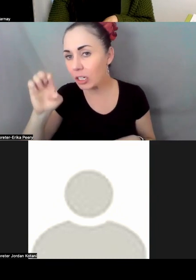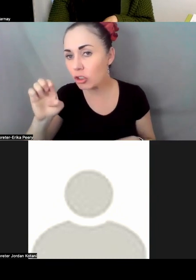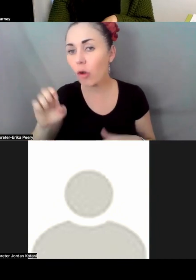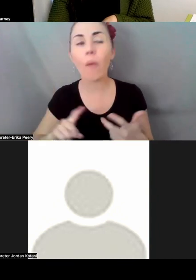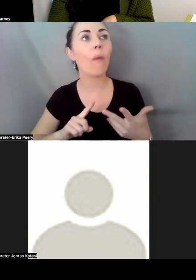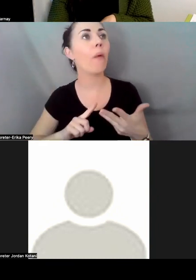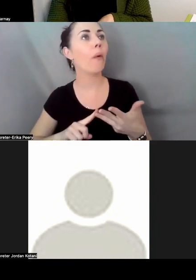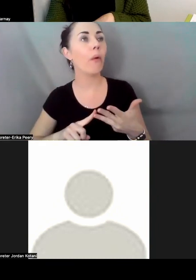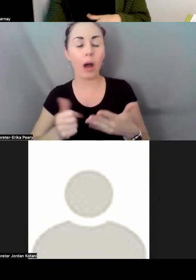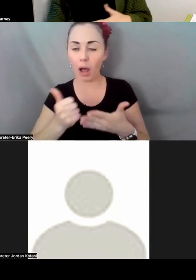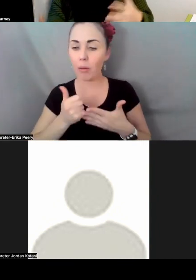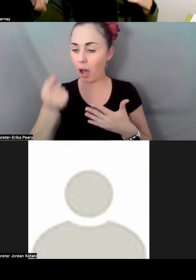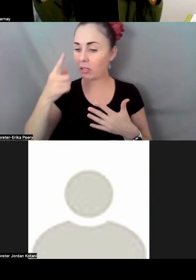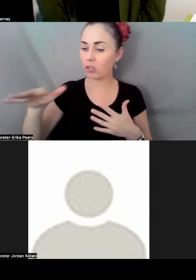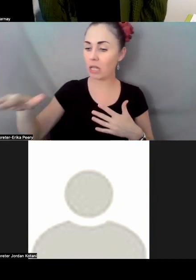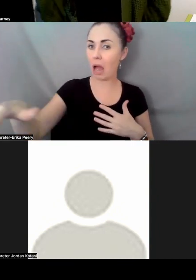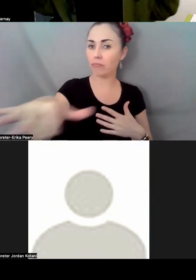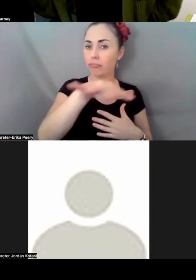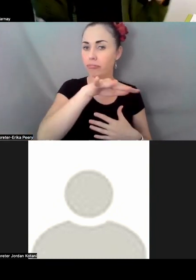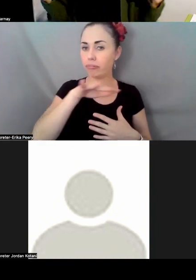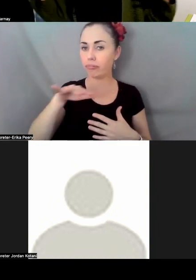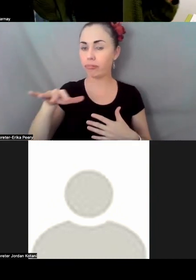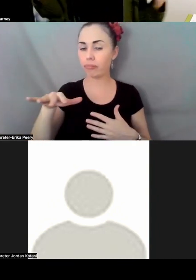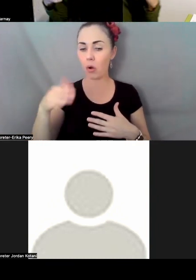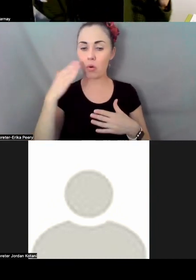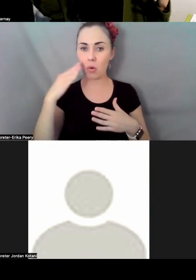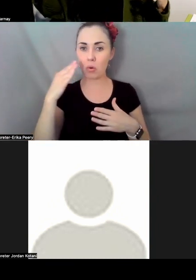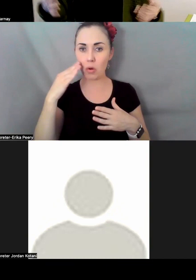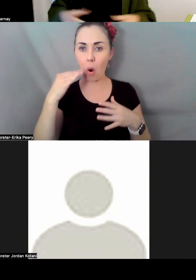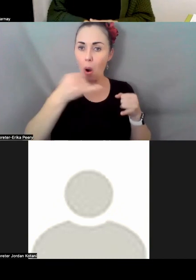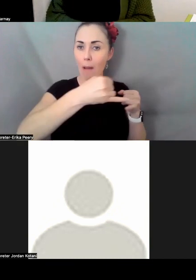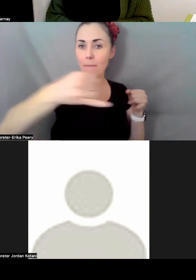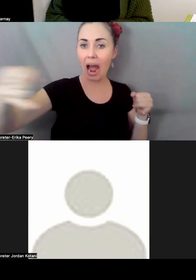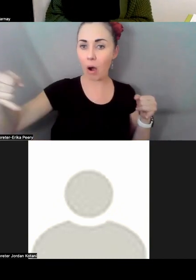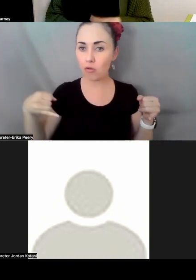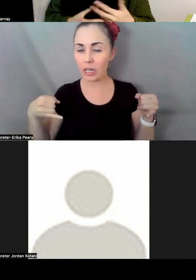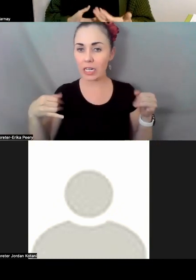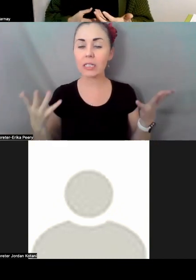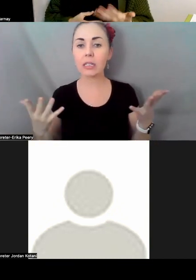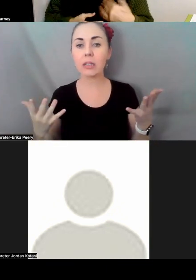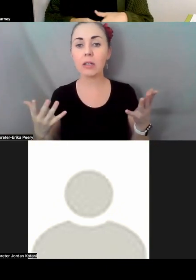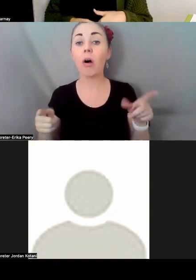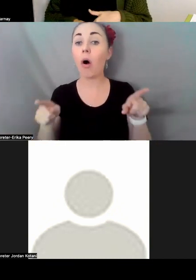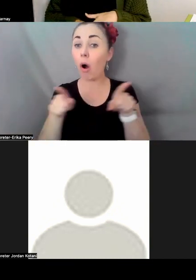understand our surroundings and give us boundaries in space. It works alongside our other senses